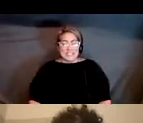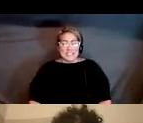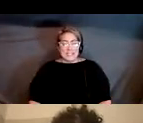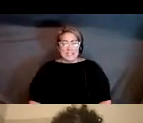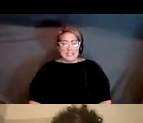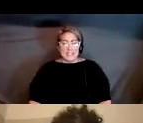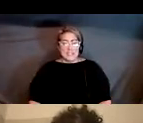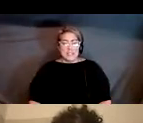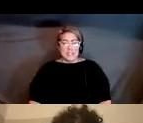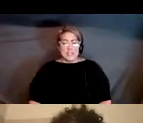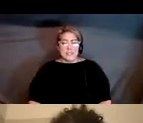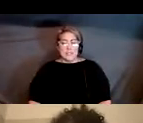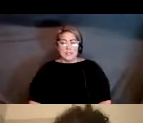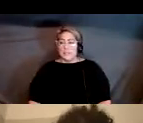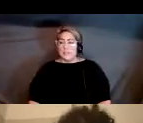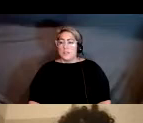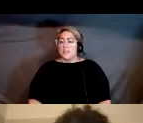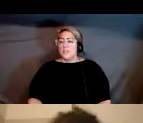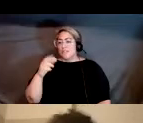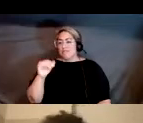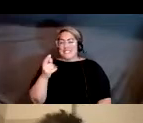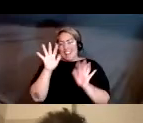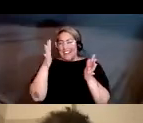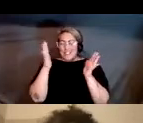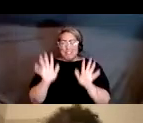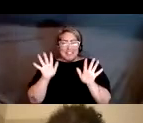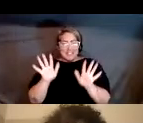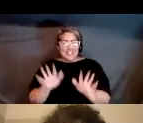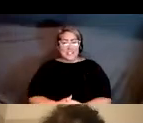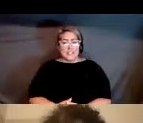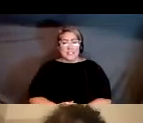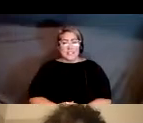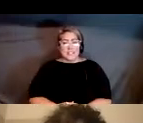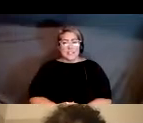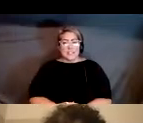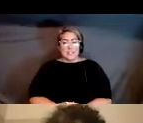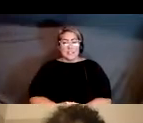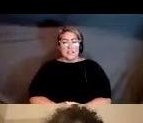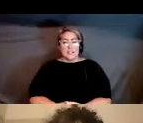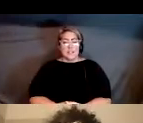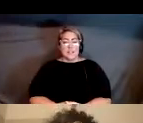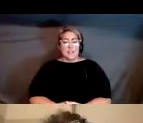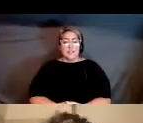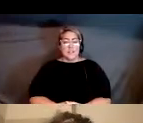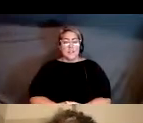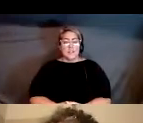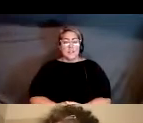Great. So basically I hit up the NYIVA reopening